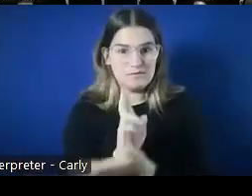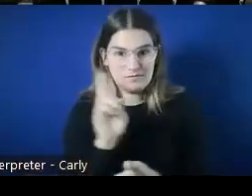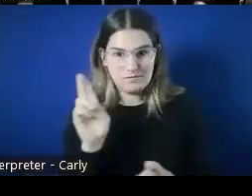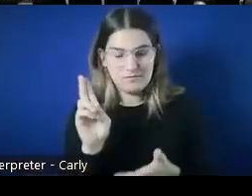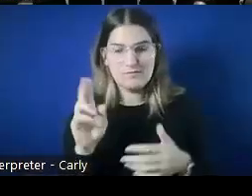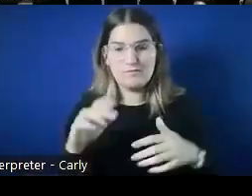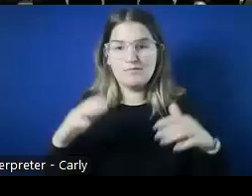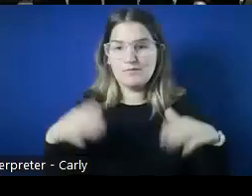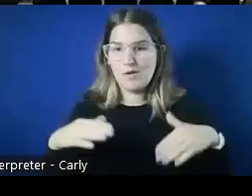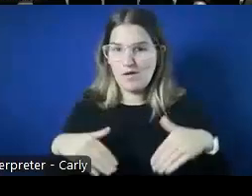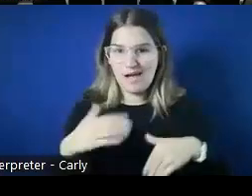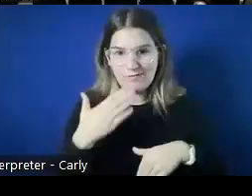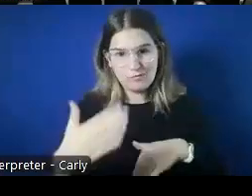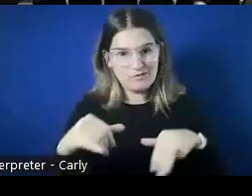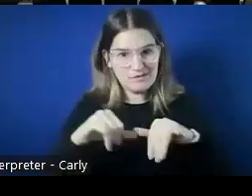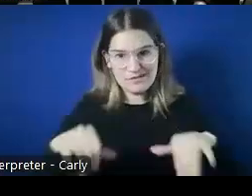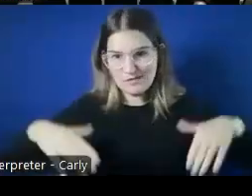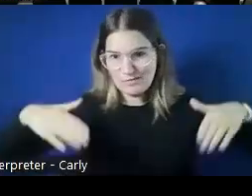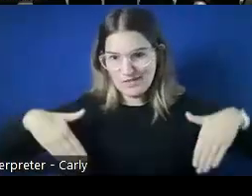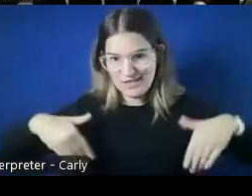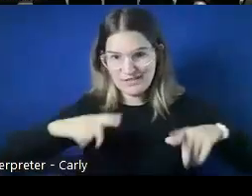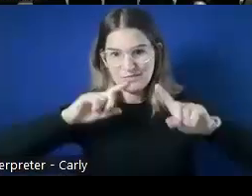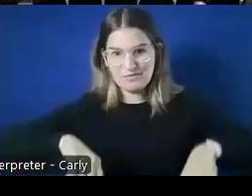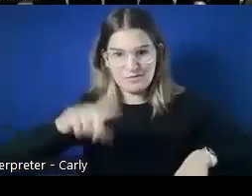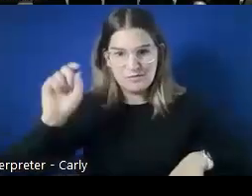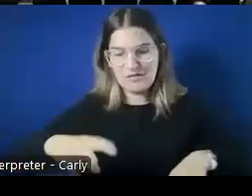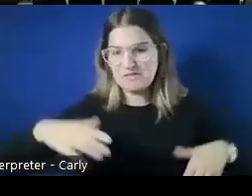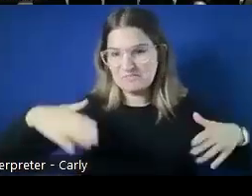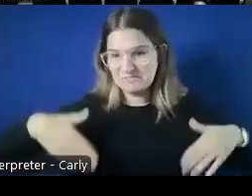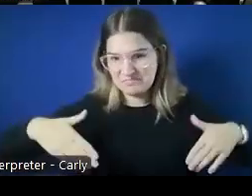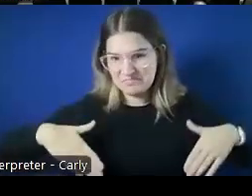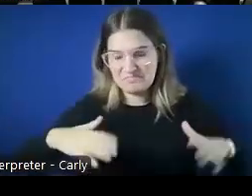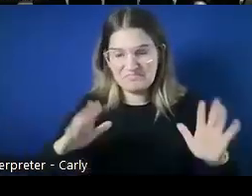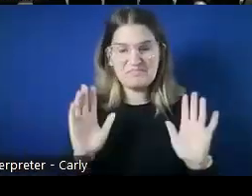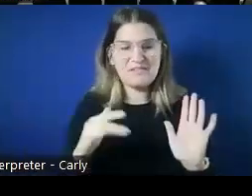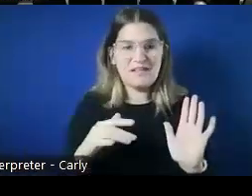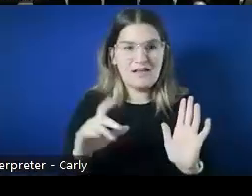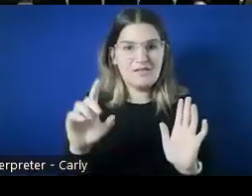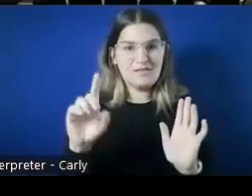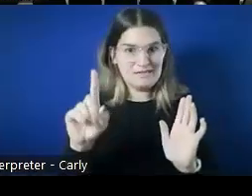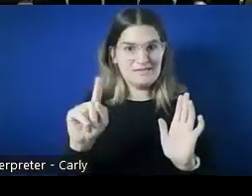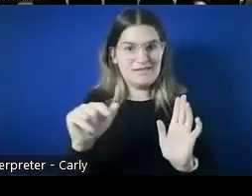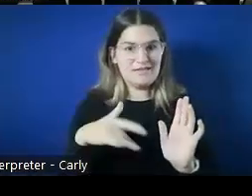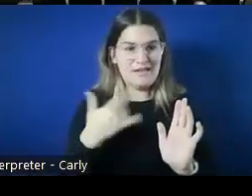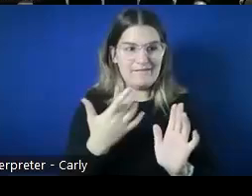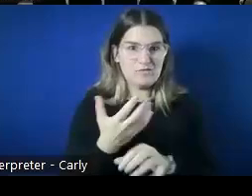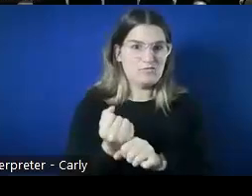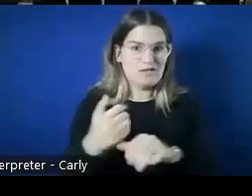system in place to to answer that with data that I can be 100% confident in why well it has to